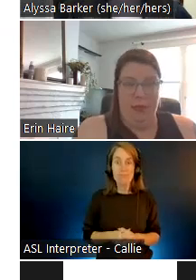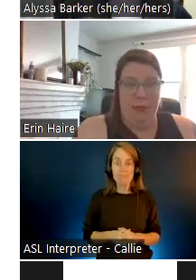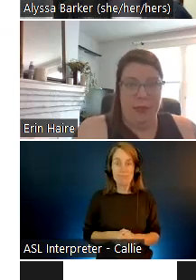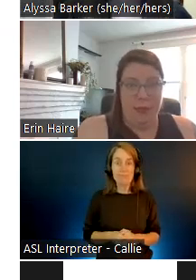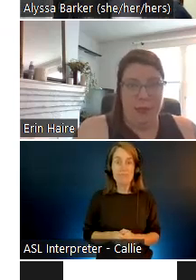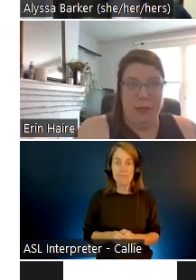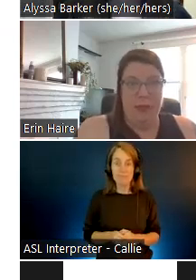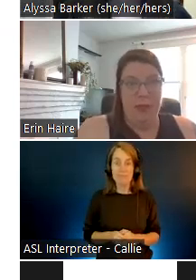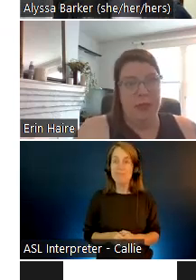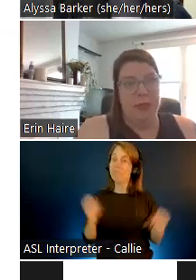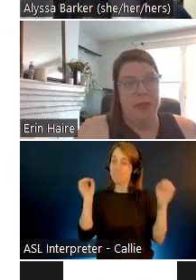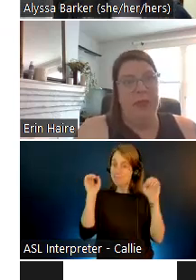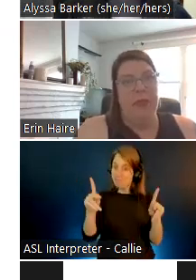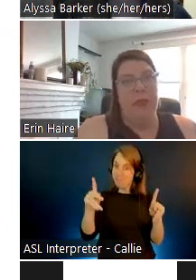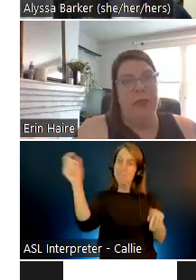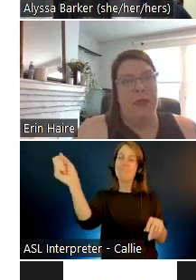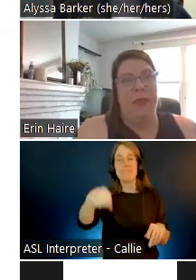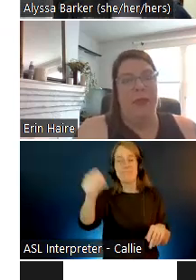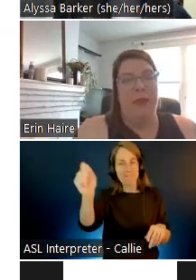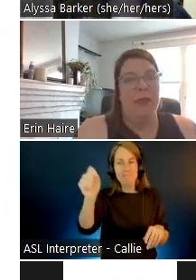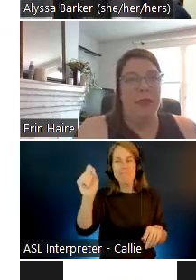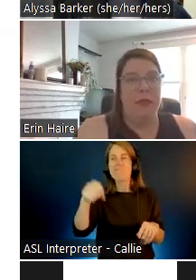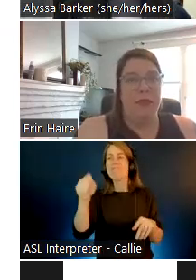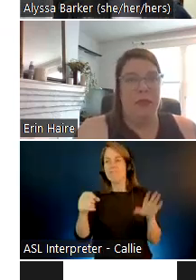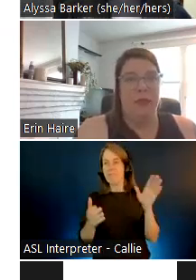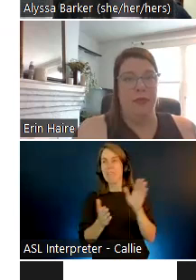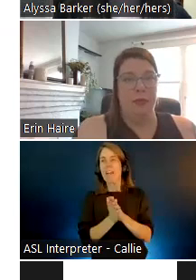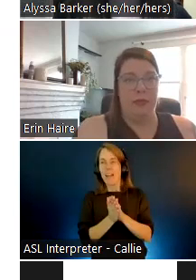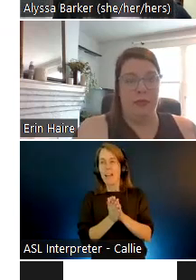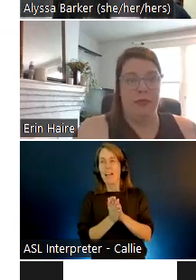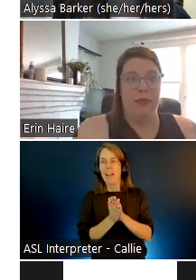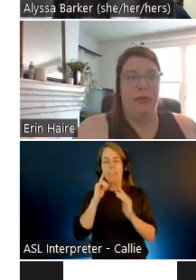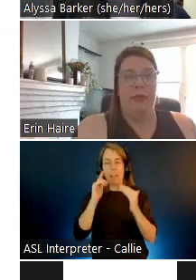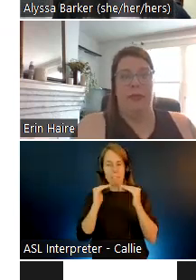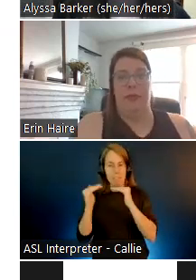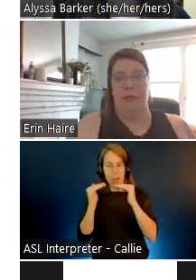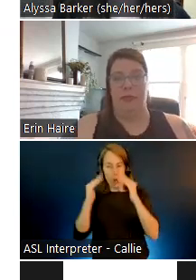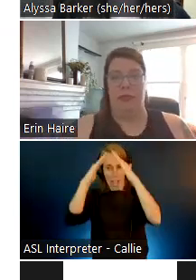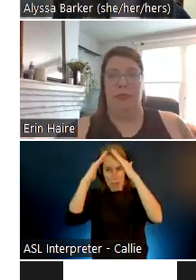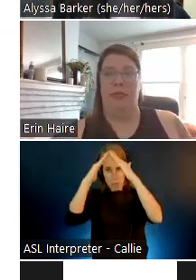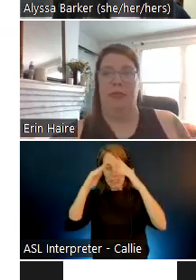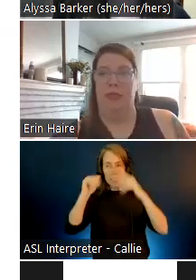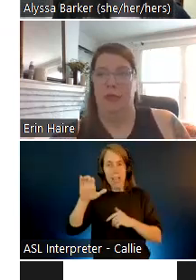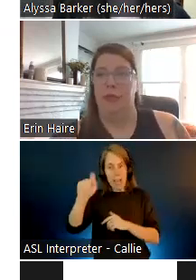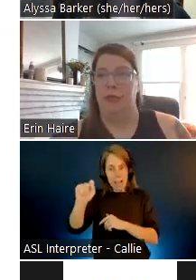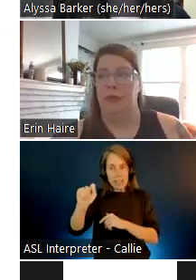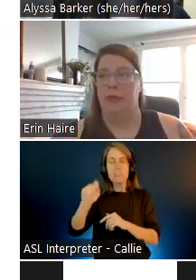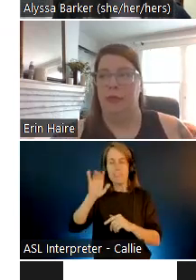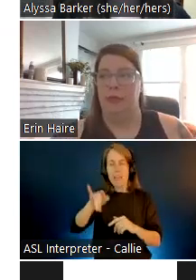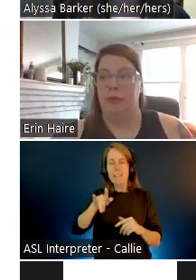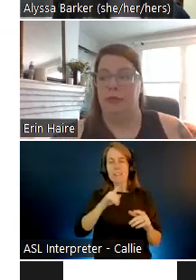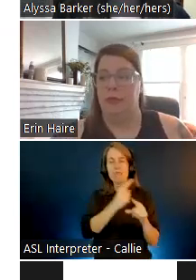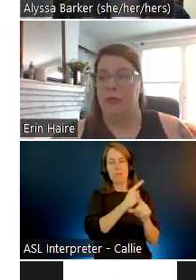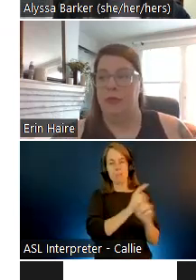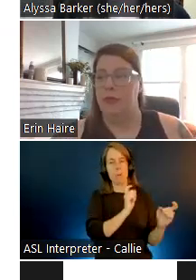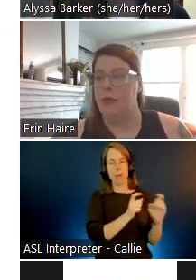okay yeah um i think under the fair housing act it's a reasonable modification but assuming